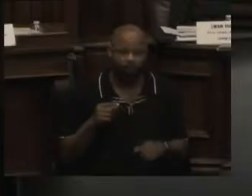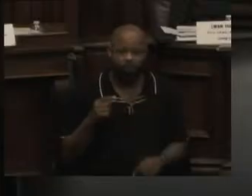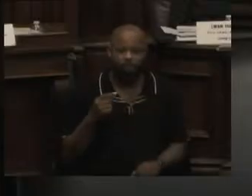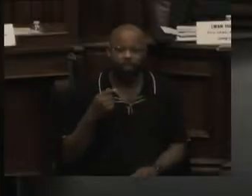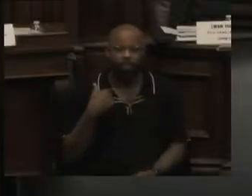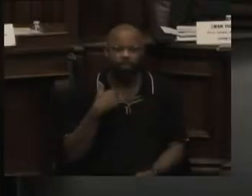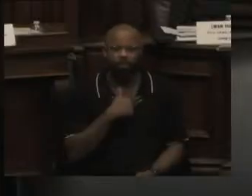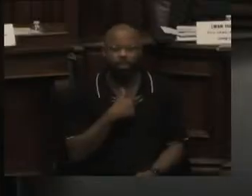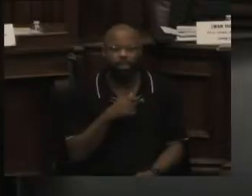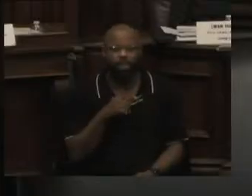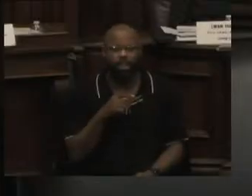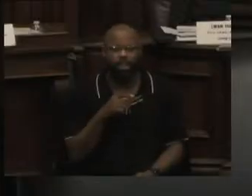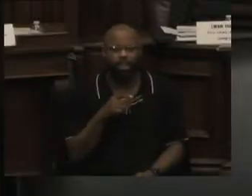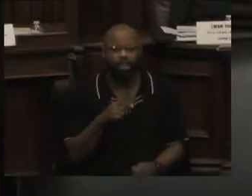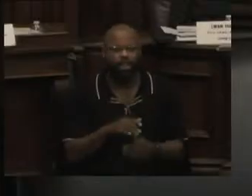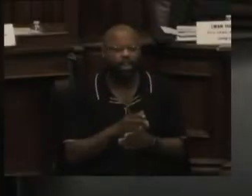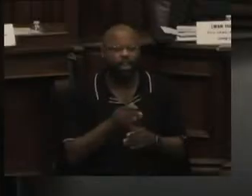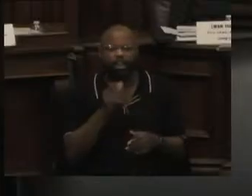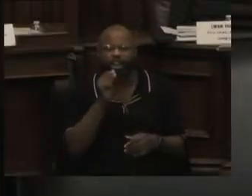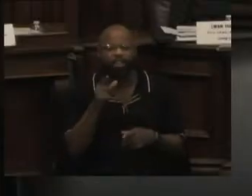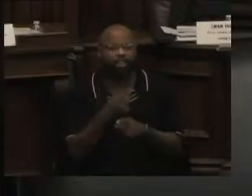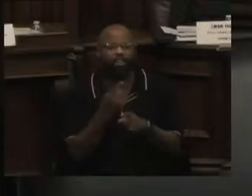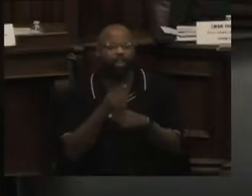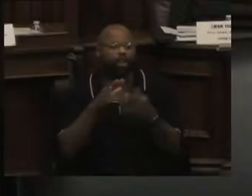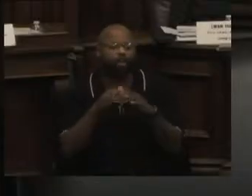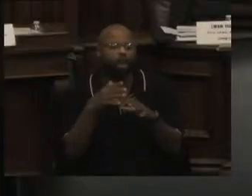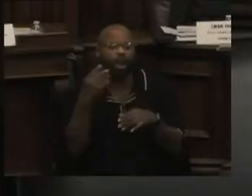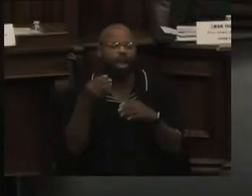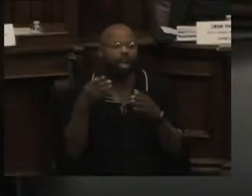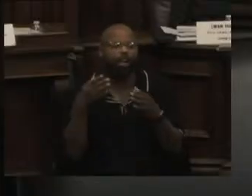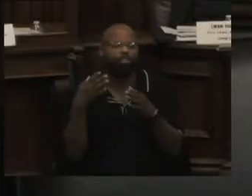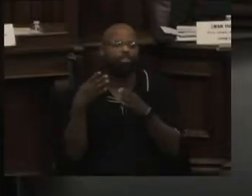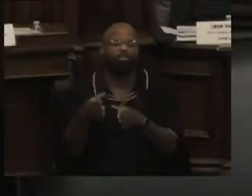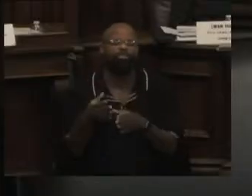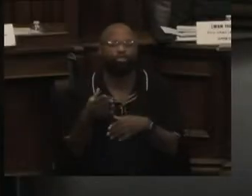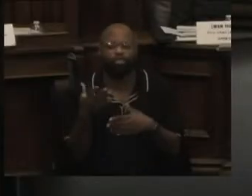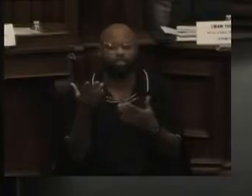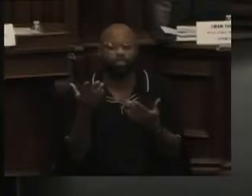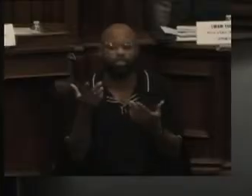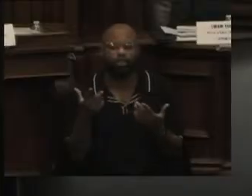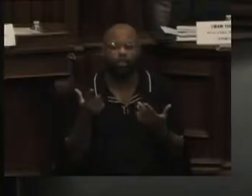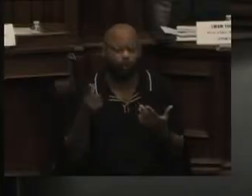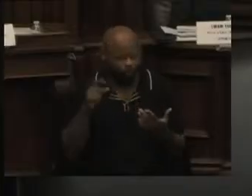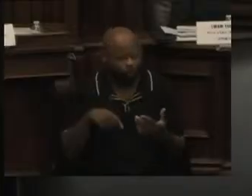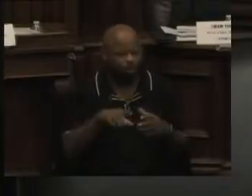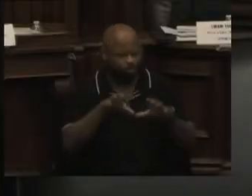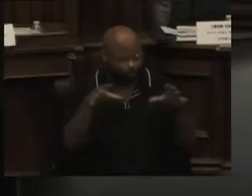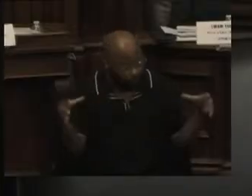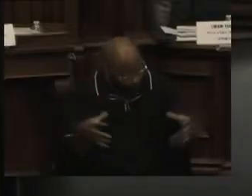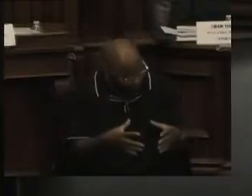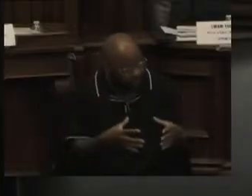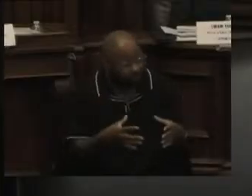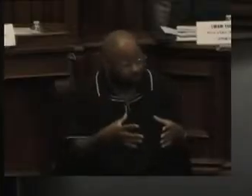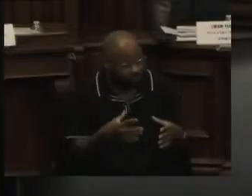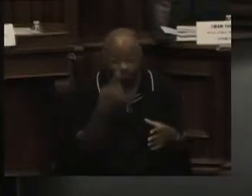Accountability Board and we should be, I want to say exempt. We're not the community. We're